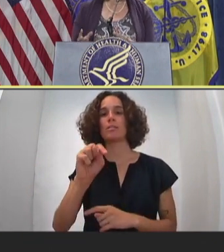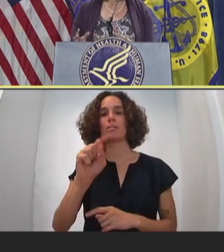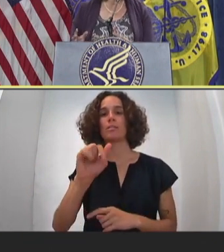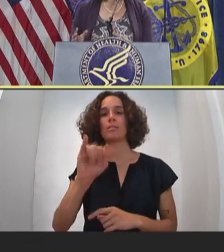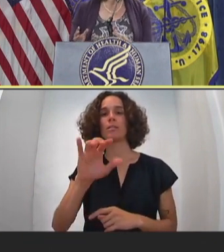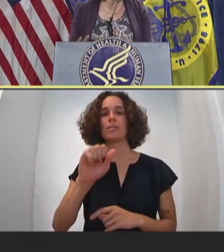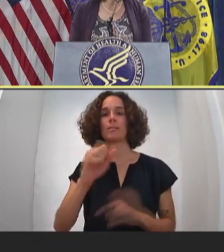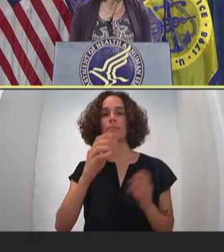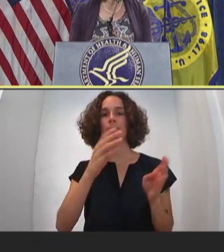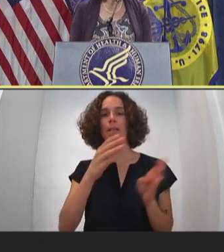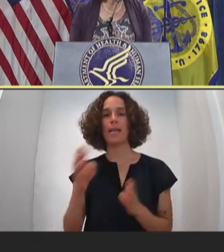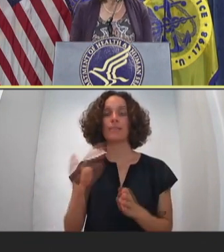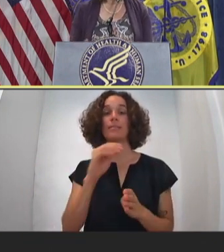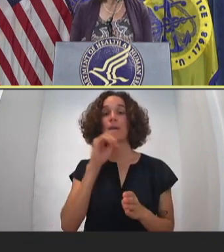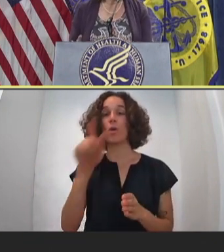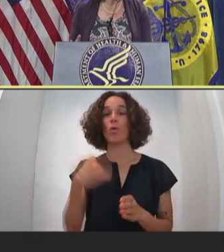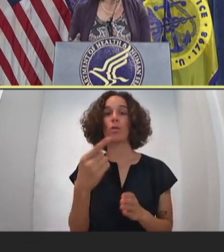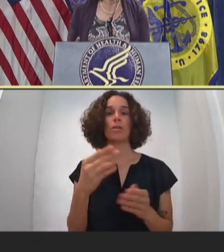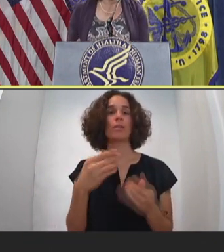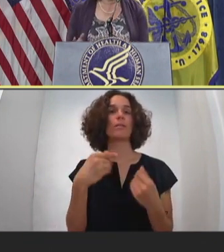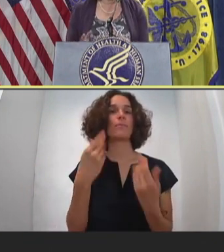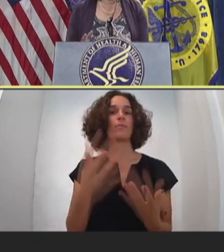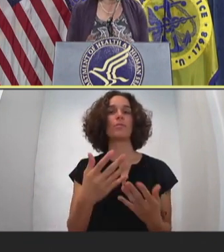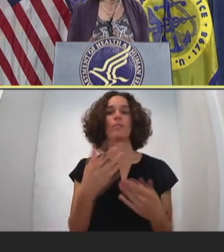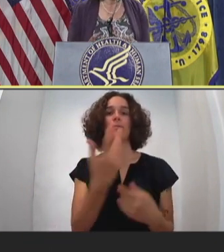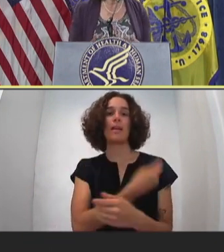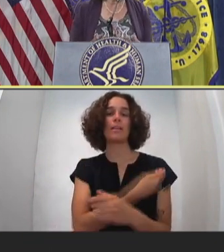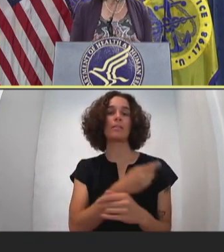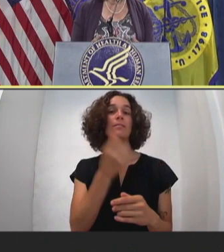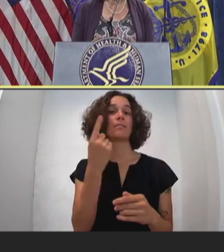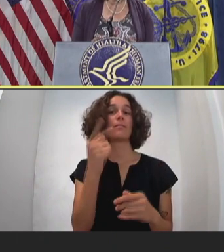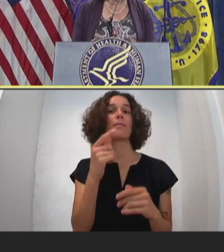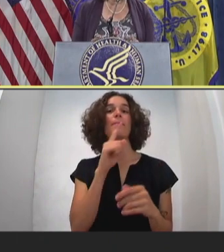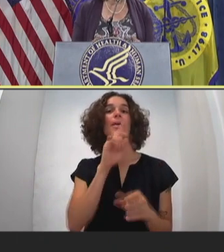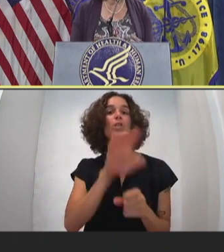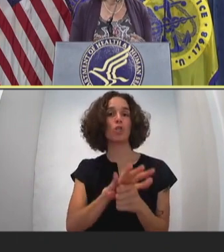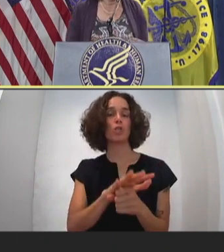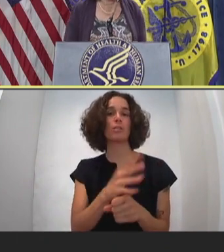not just producing the vaccine but making sure that the vaccines actually make it